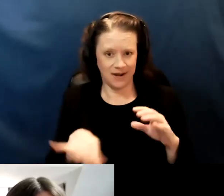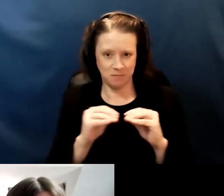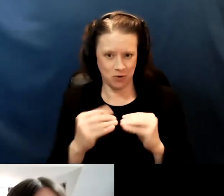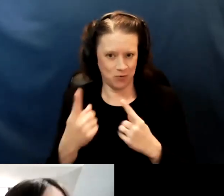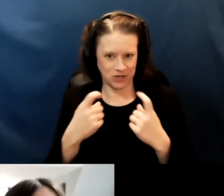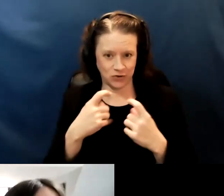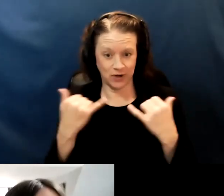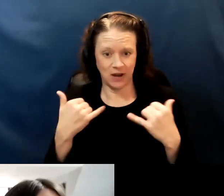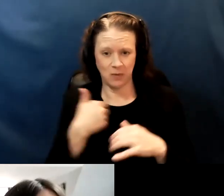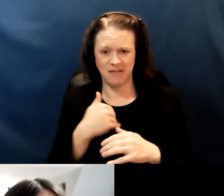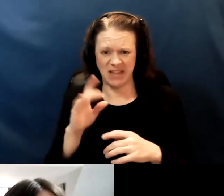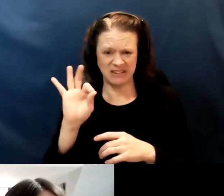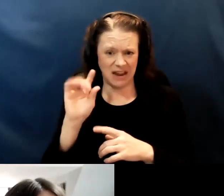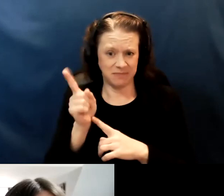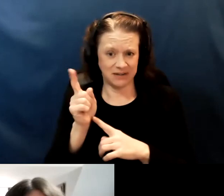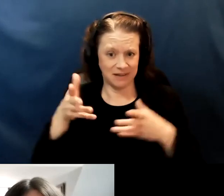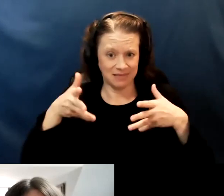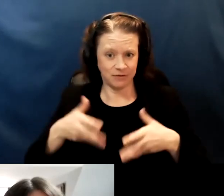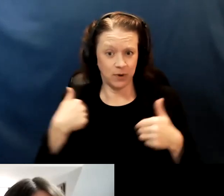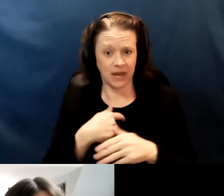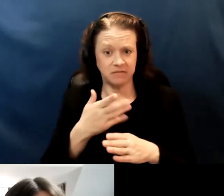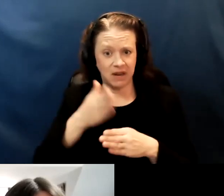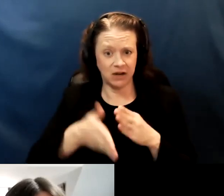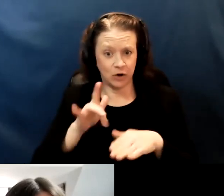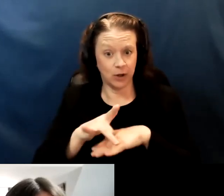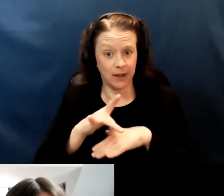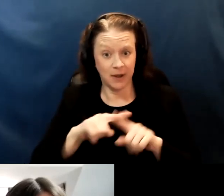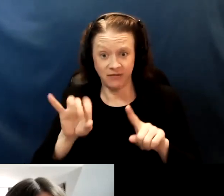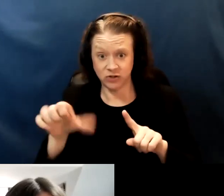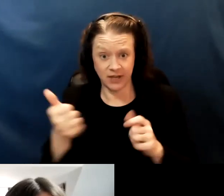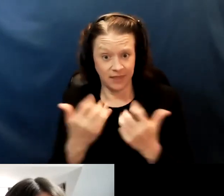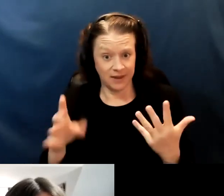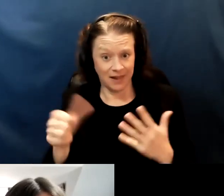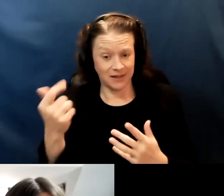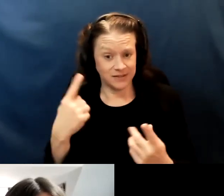We have about nine minute the. We can end early. But if there's anything else you wanted to chime in with.